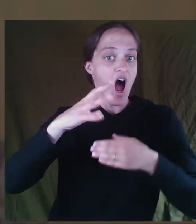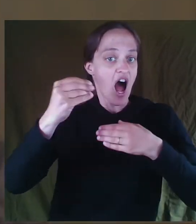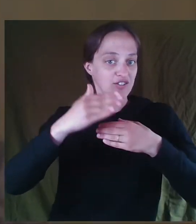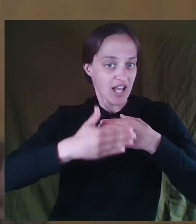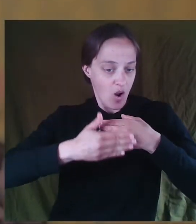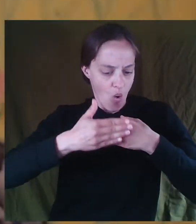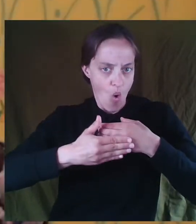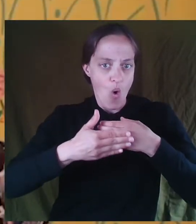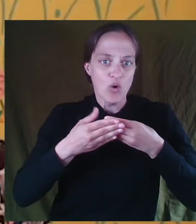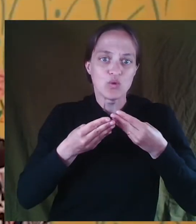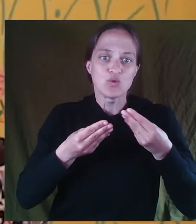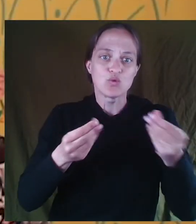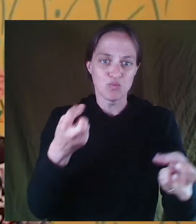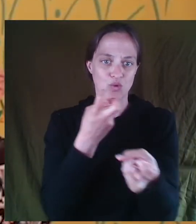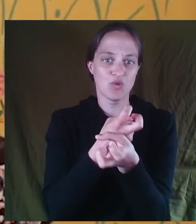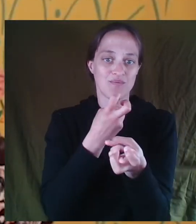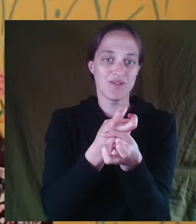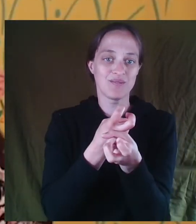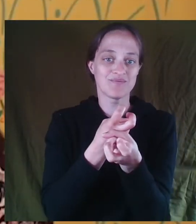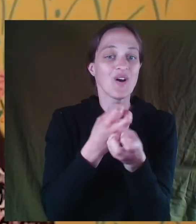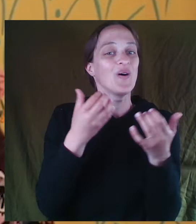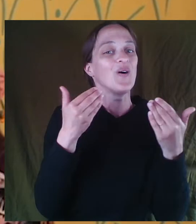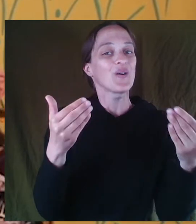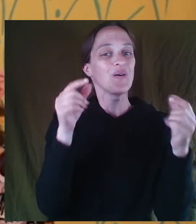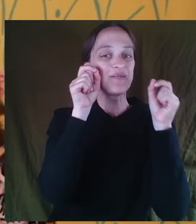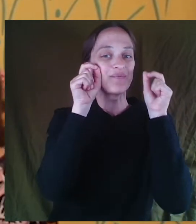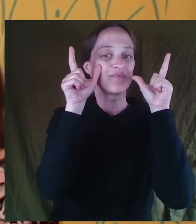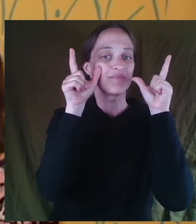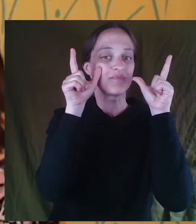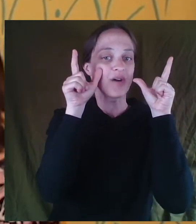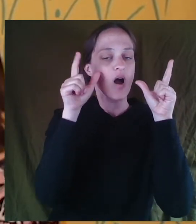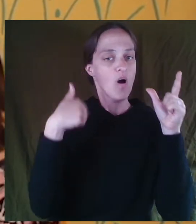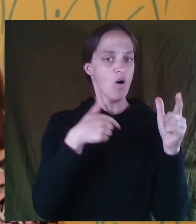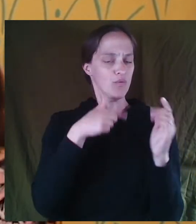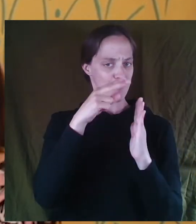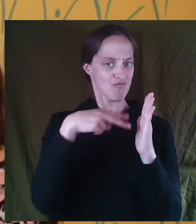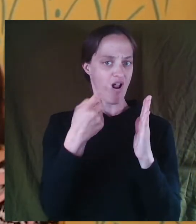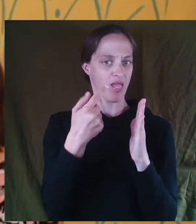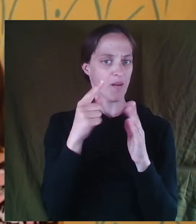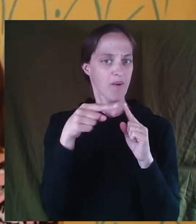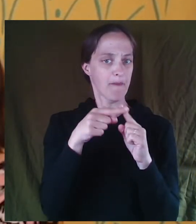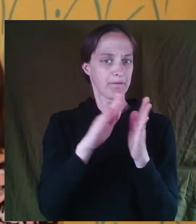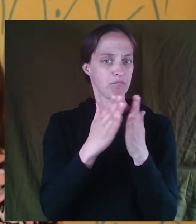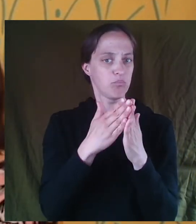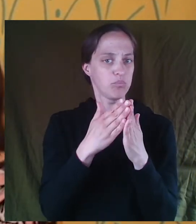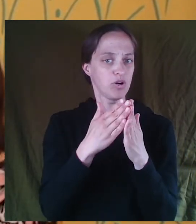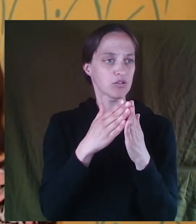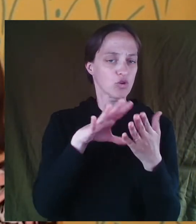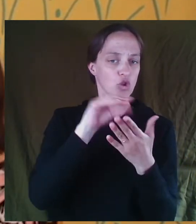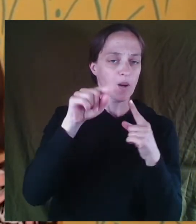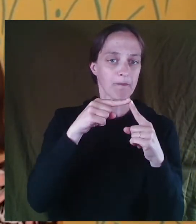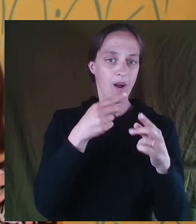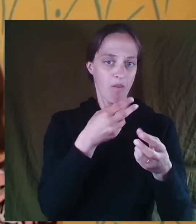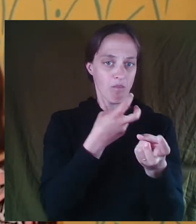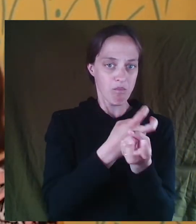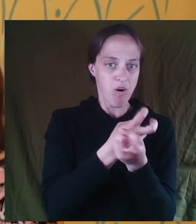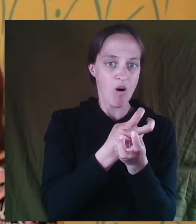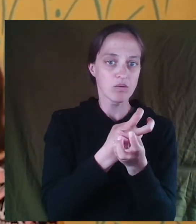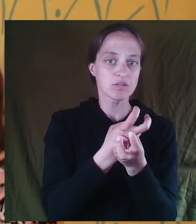You can open your eyes again. Now that we've read the first part of "Bend and Stretch" out loud and we learned more about bones,